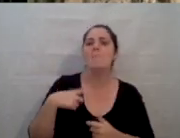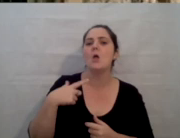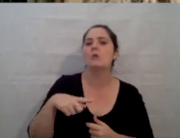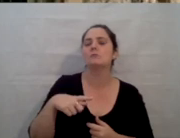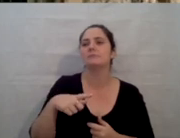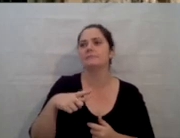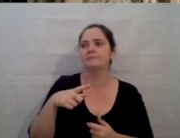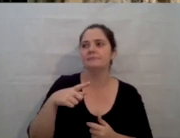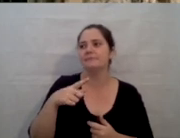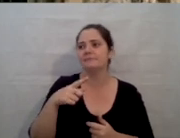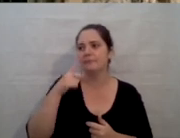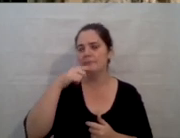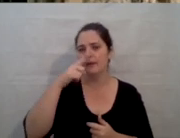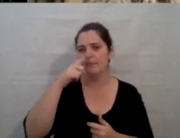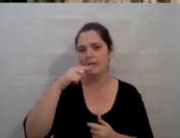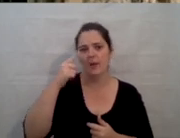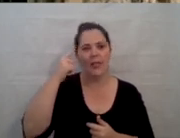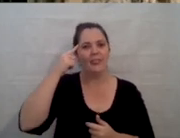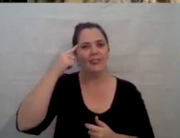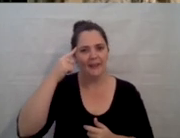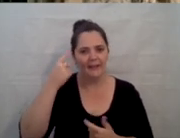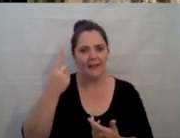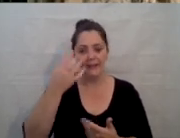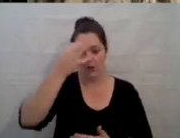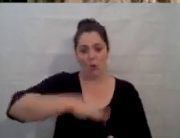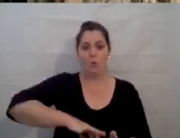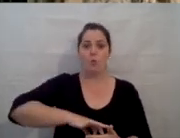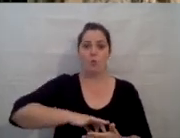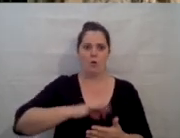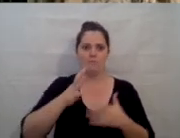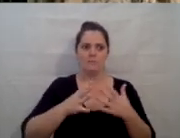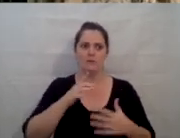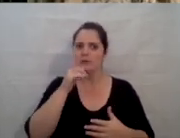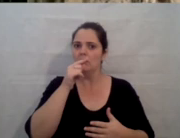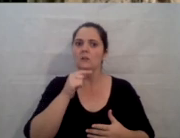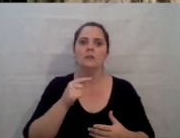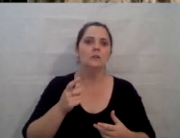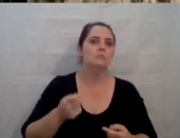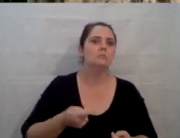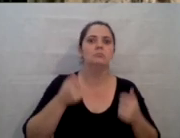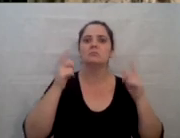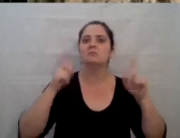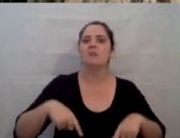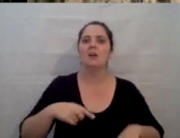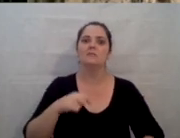a hair's breath away from total depravity, and so it had to be very very carefully controlled.